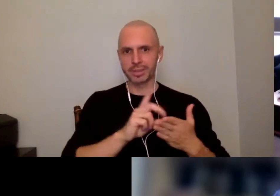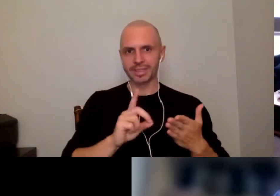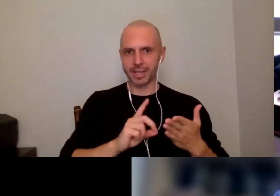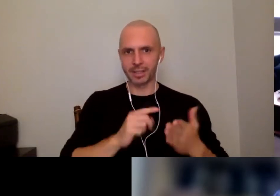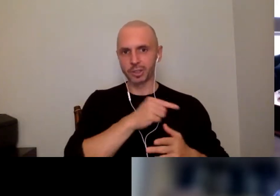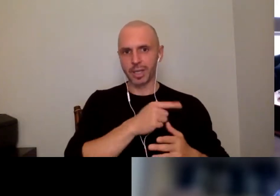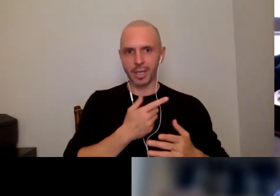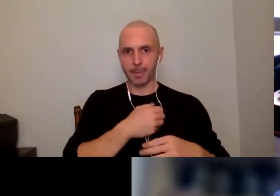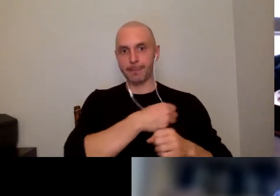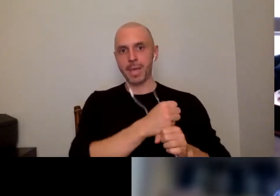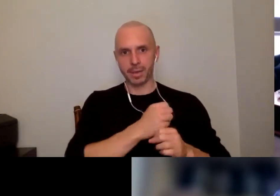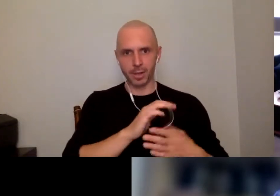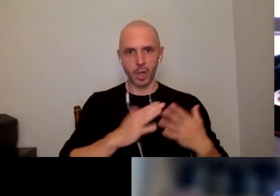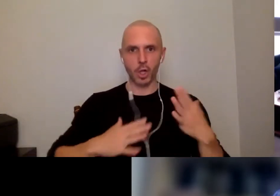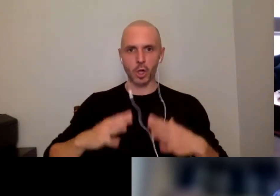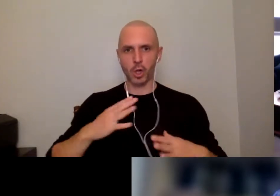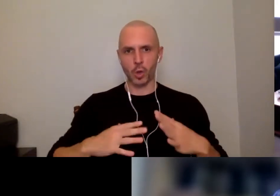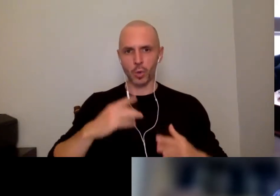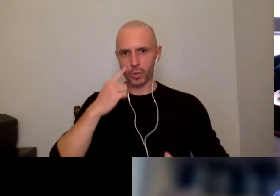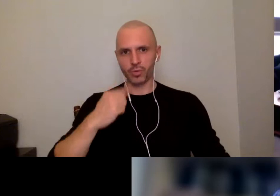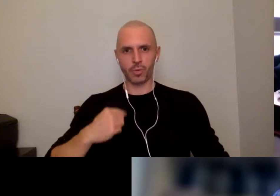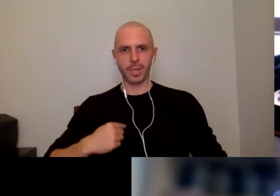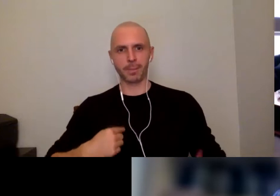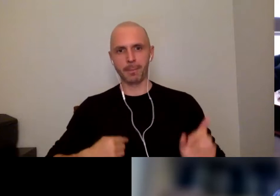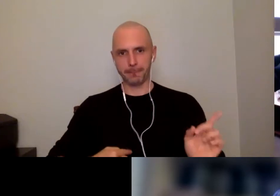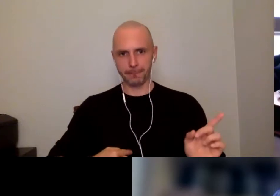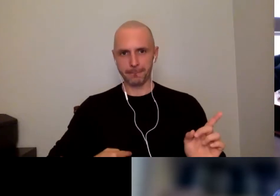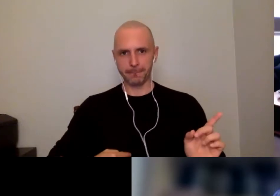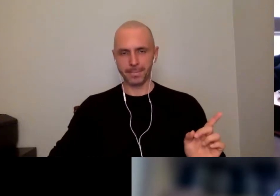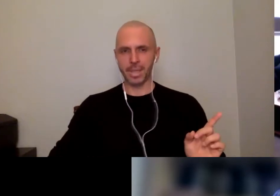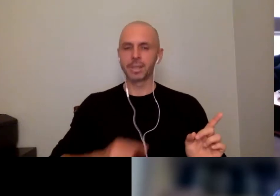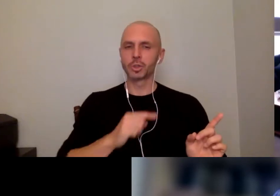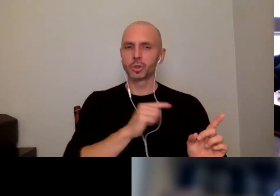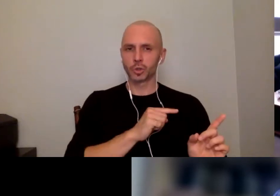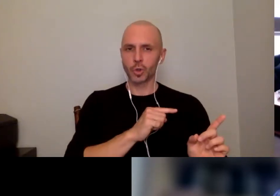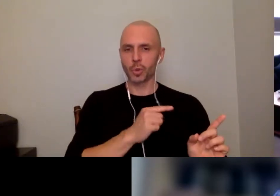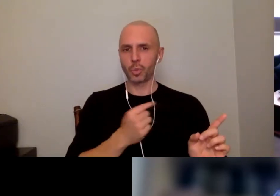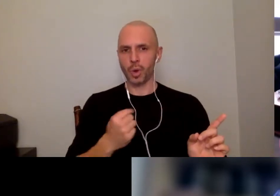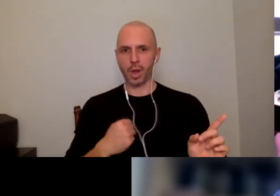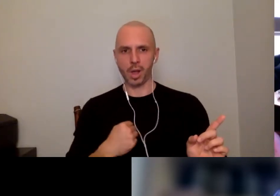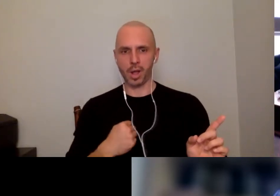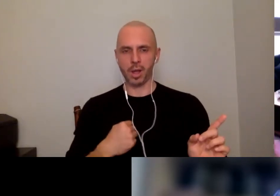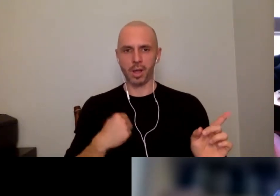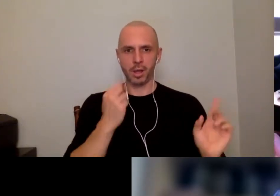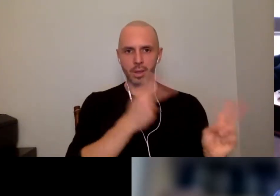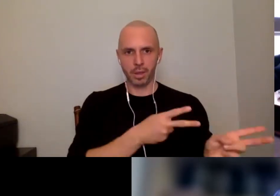and so it was privy to the construction of garments through taking it from fabric roll of